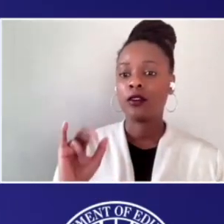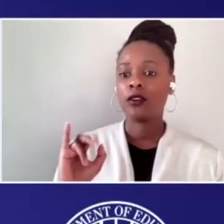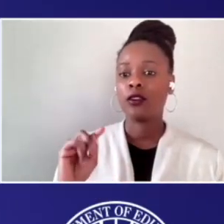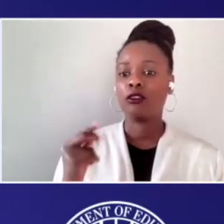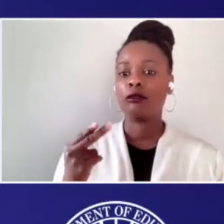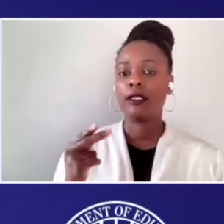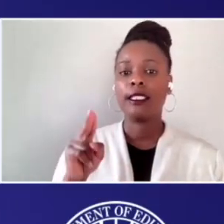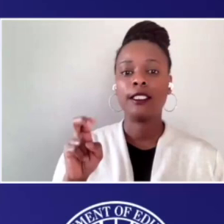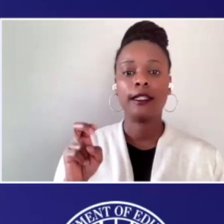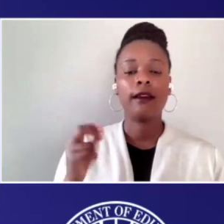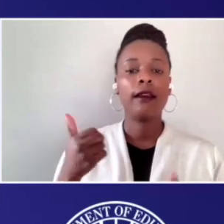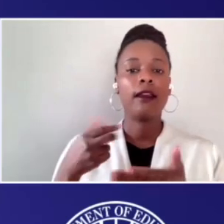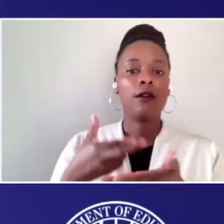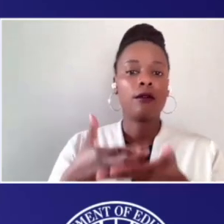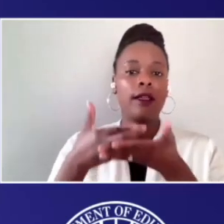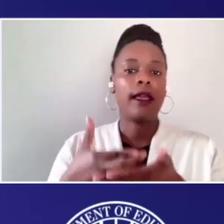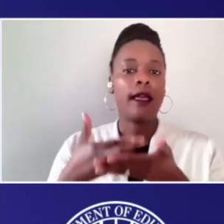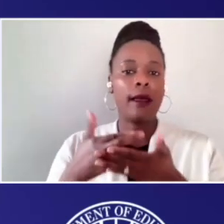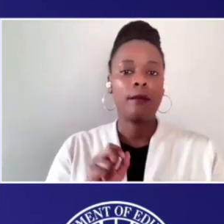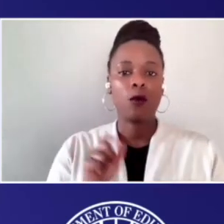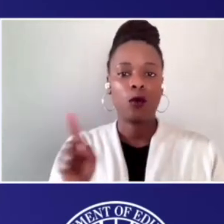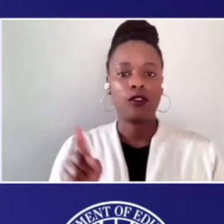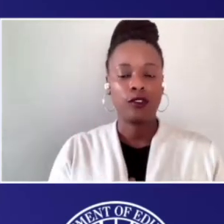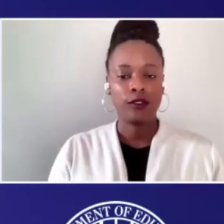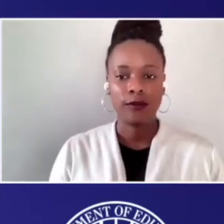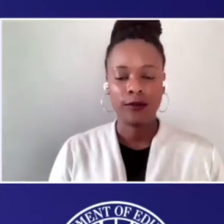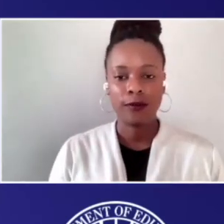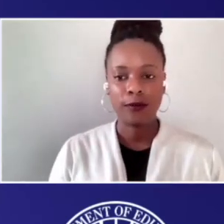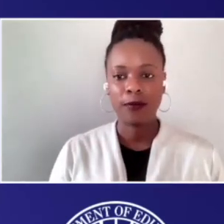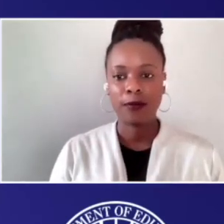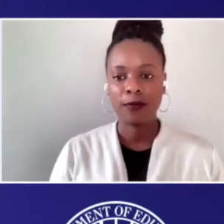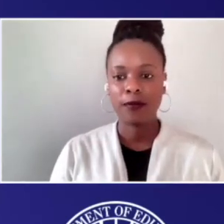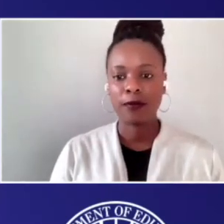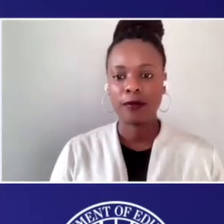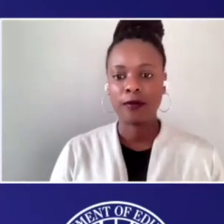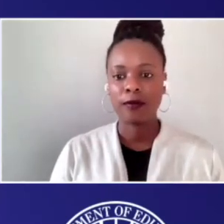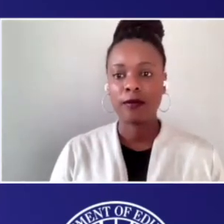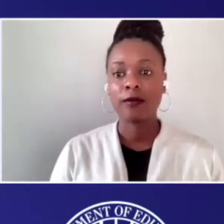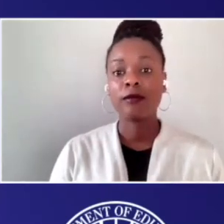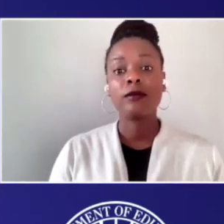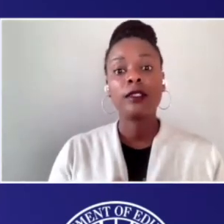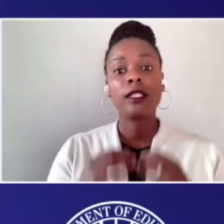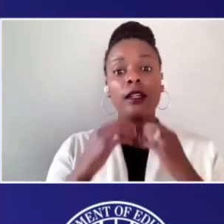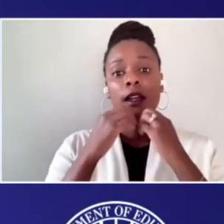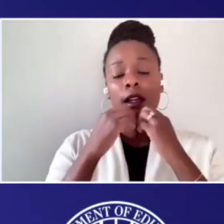Let's see. We appreciate that you want to